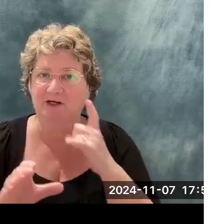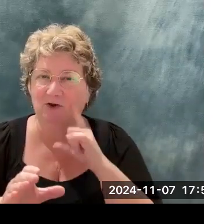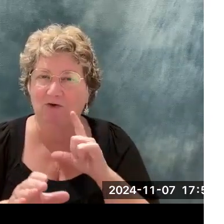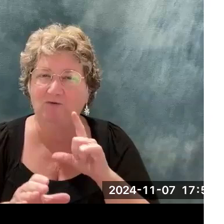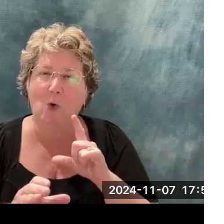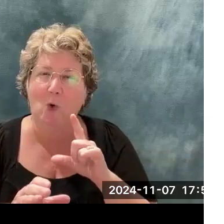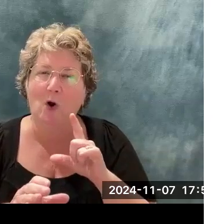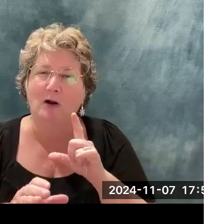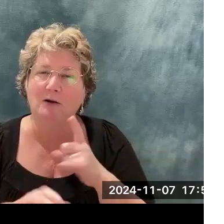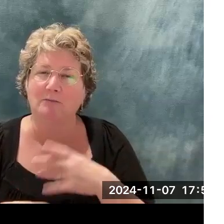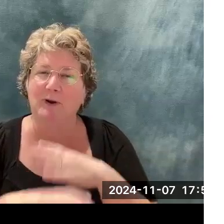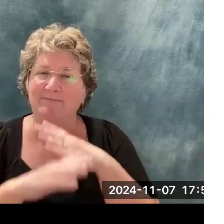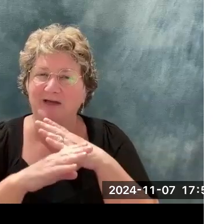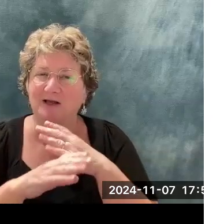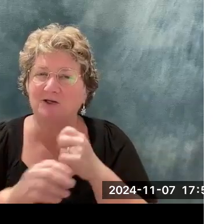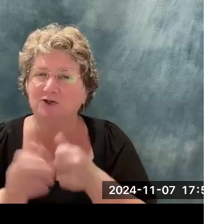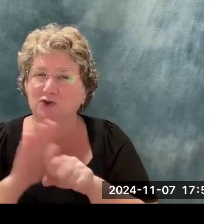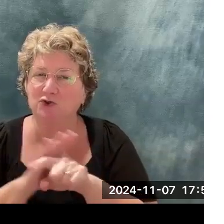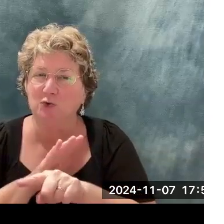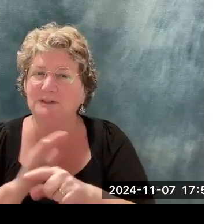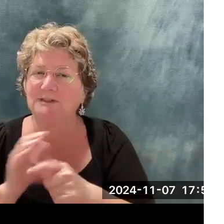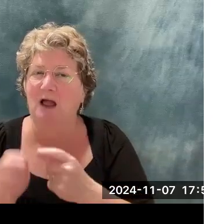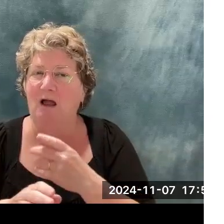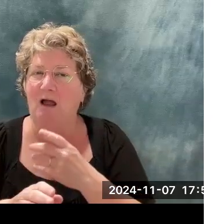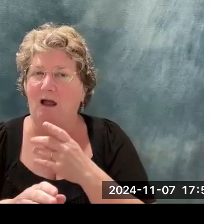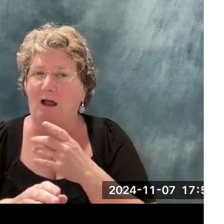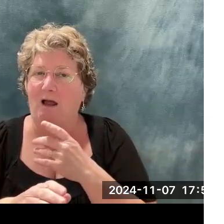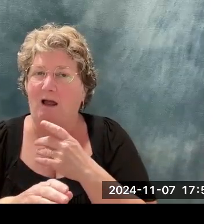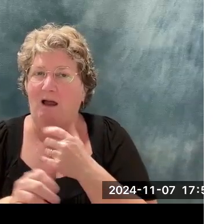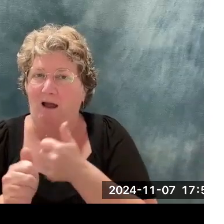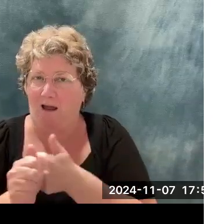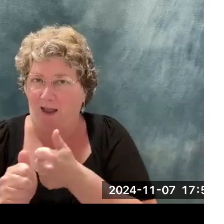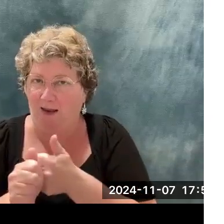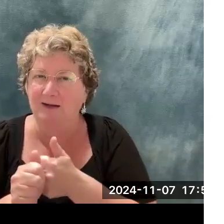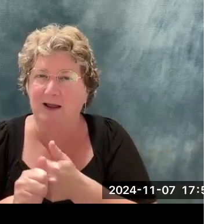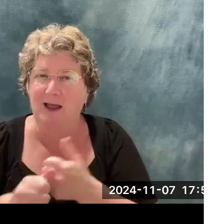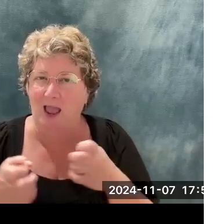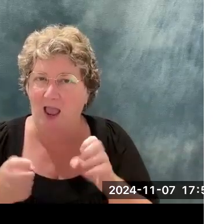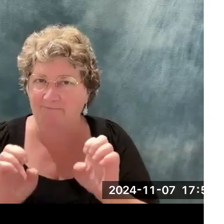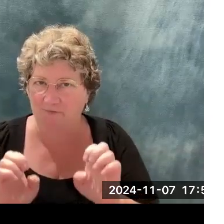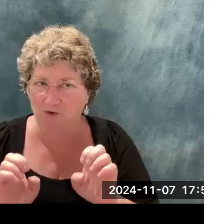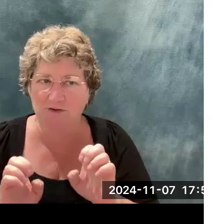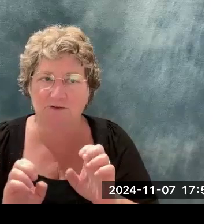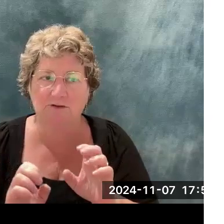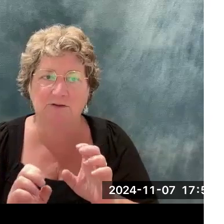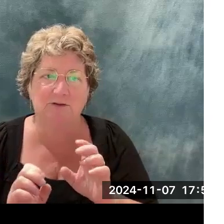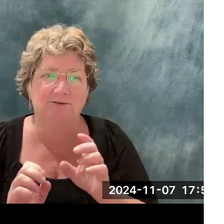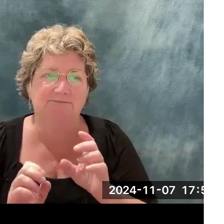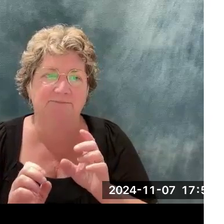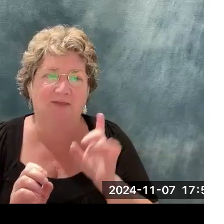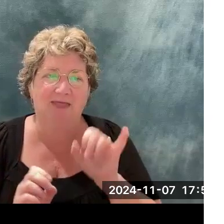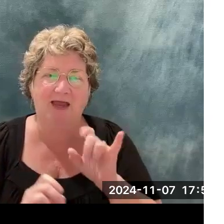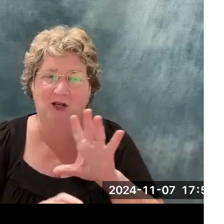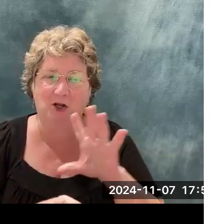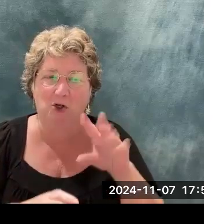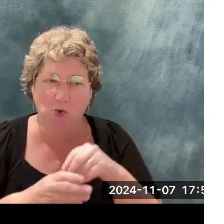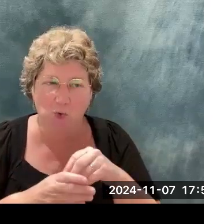And part of that includes the regional suicide advisory boards, which sort of helps support